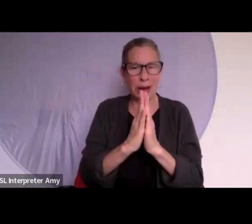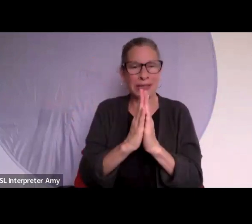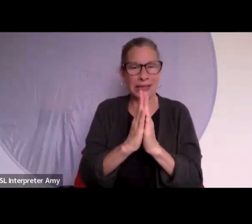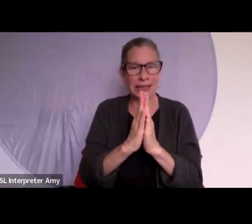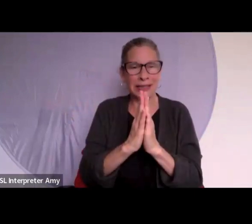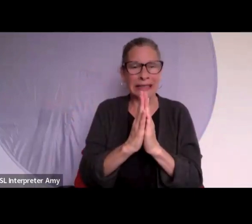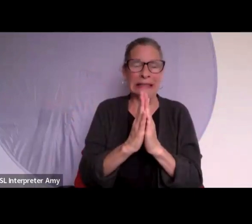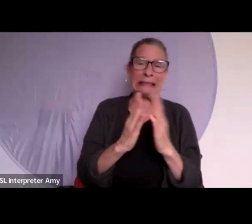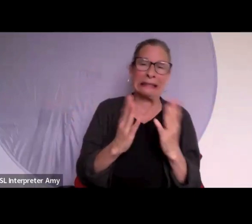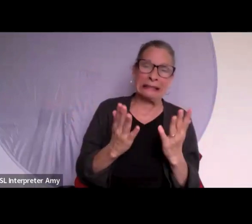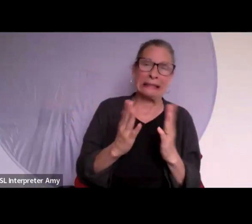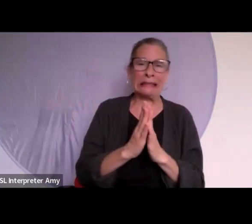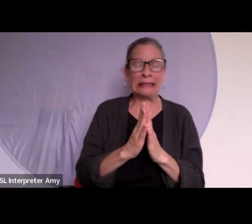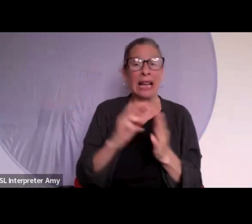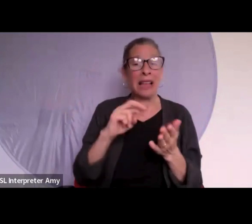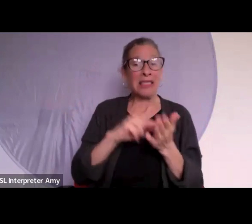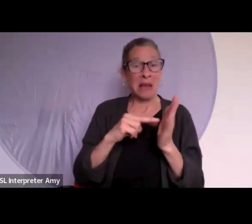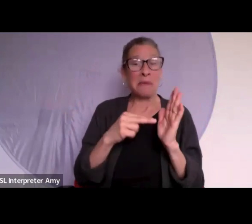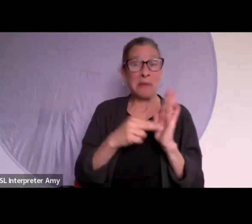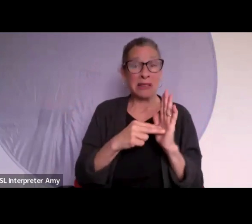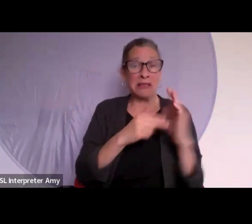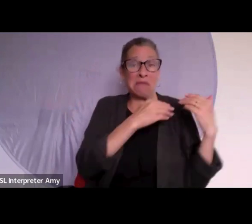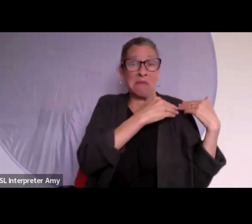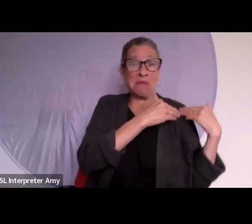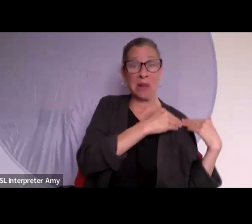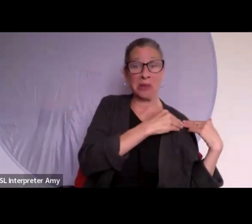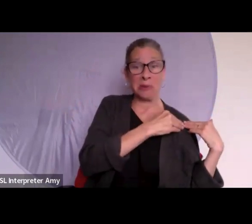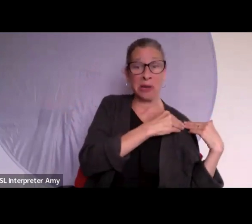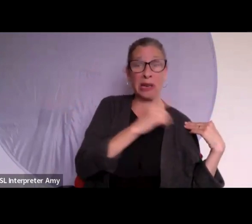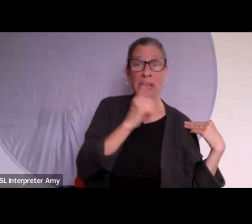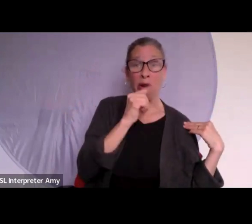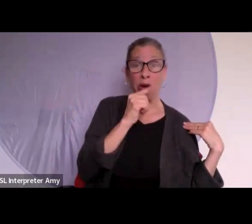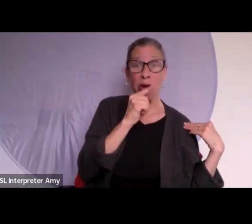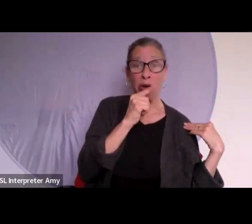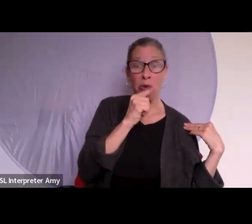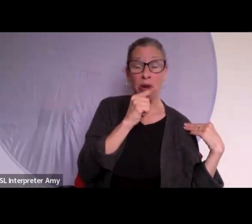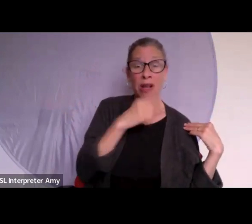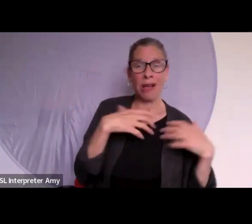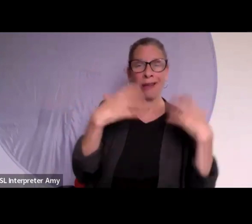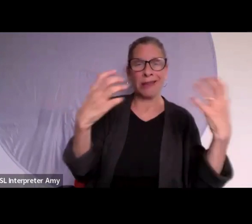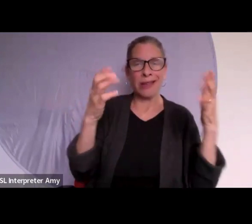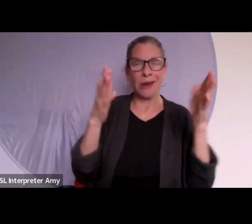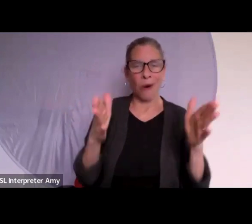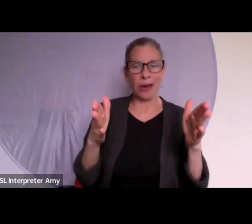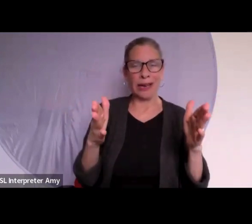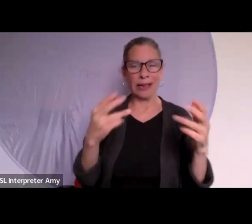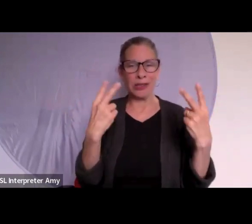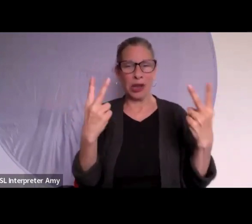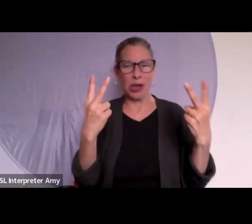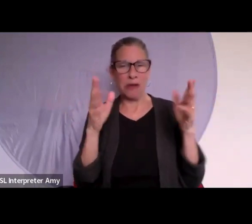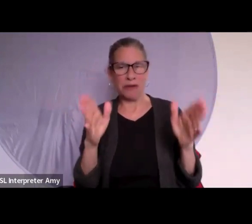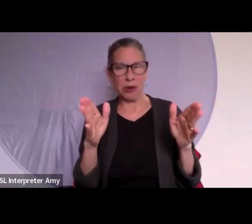the onus on the, on the viewers. We want, as noted, we want